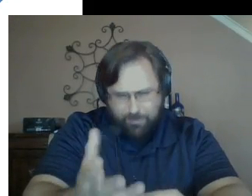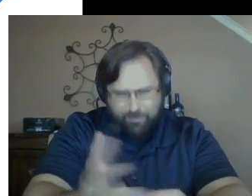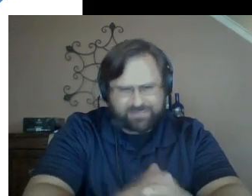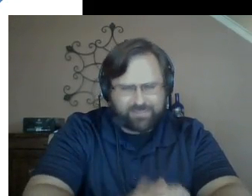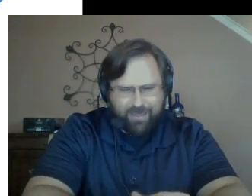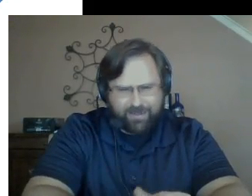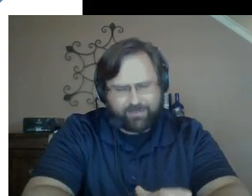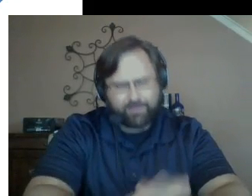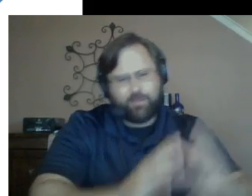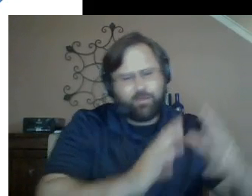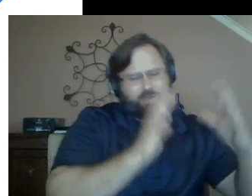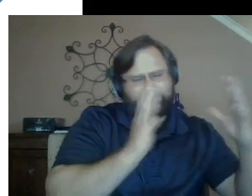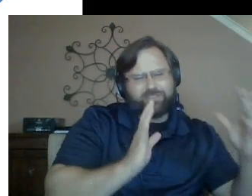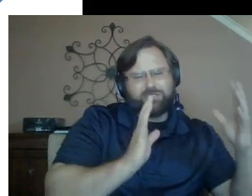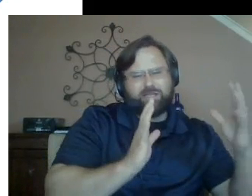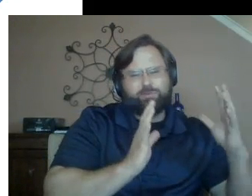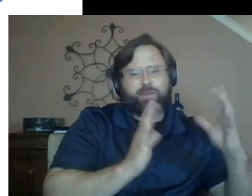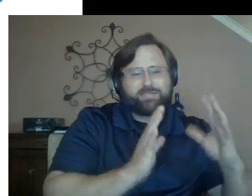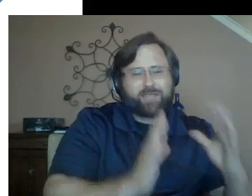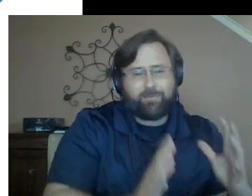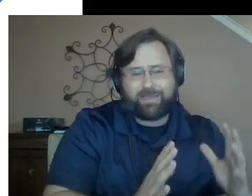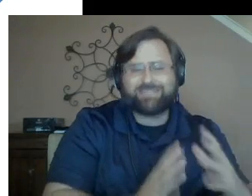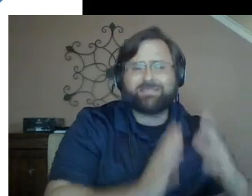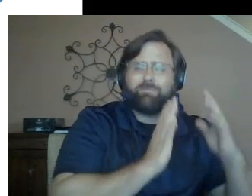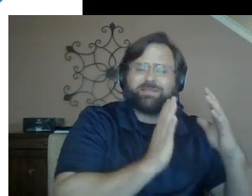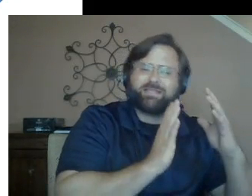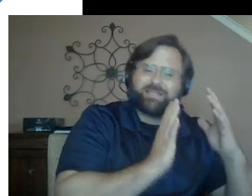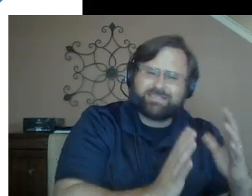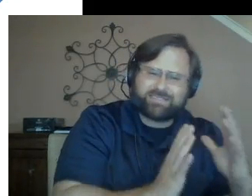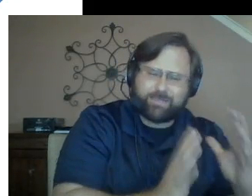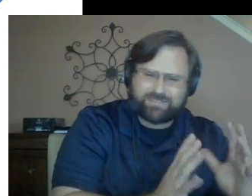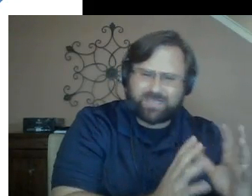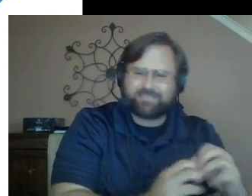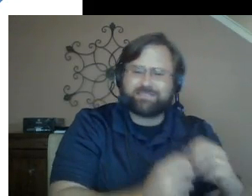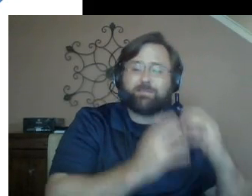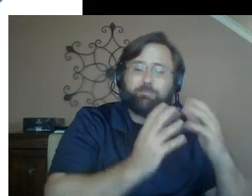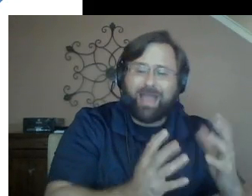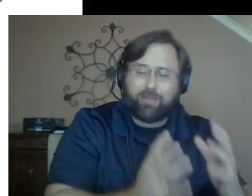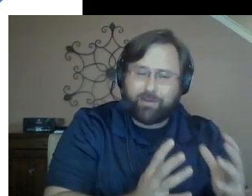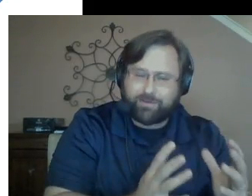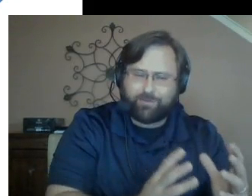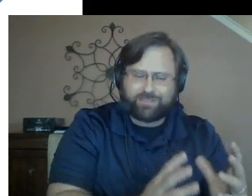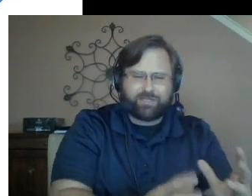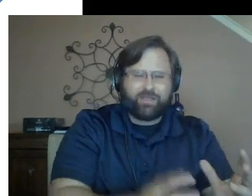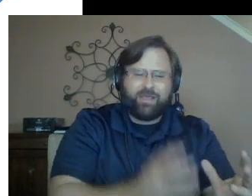remember this schematic information that's put in the topic isn't is the least emphasized its the background information